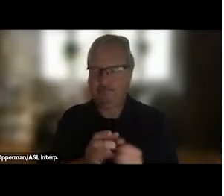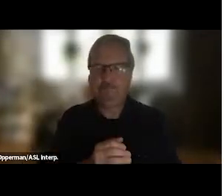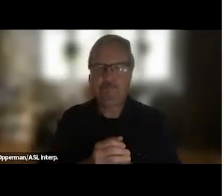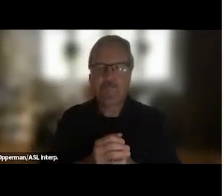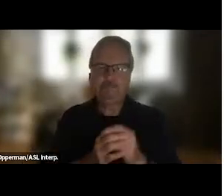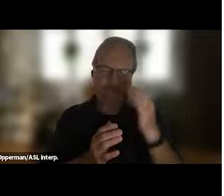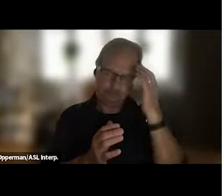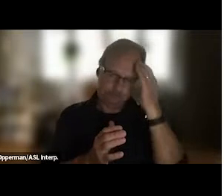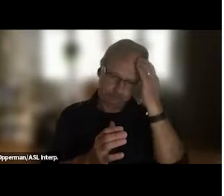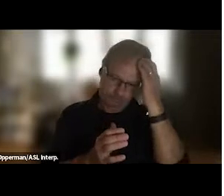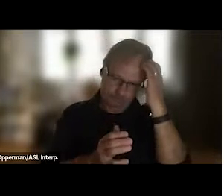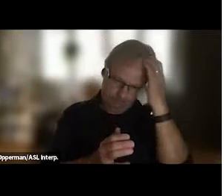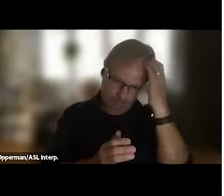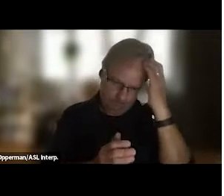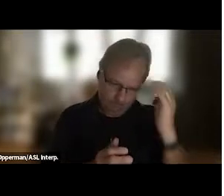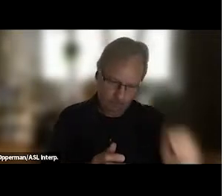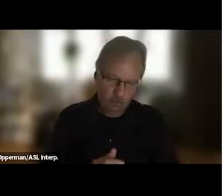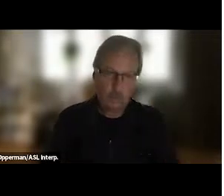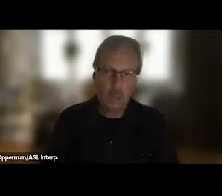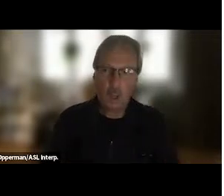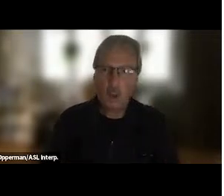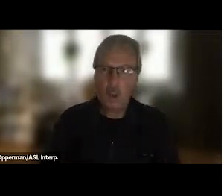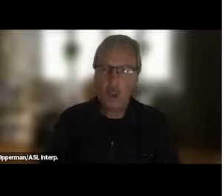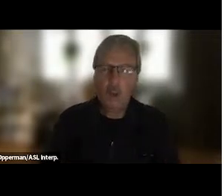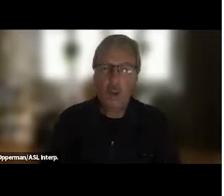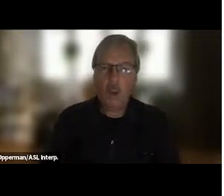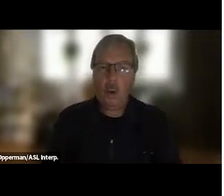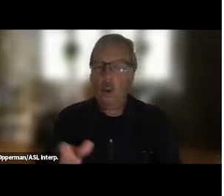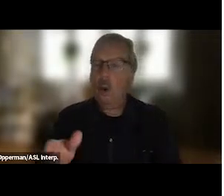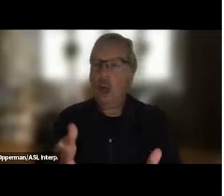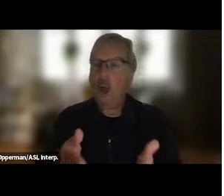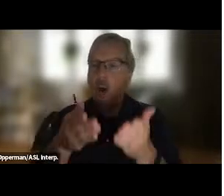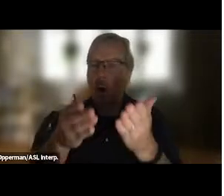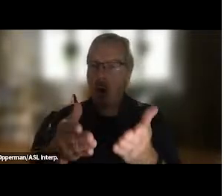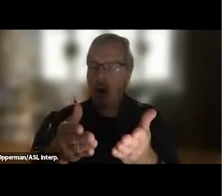Once the person's determined, they're offered and given an option to accept treatment.